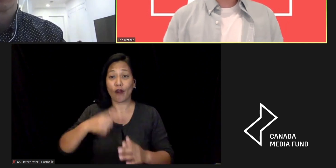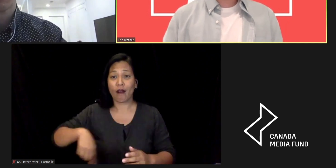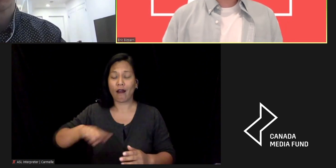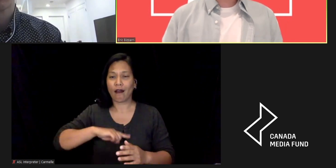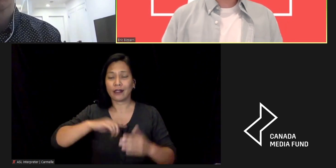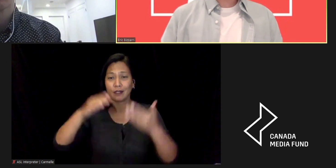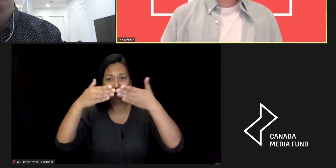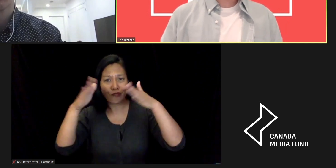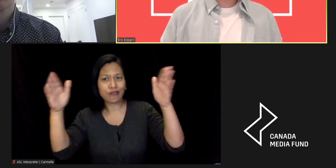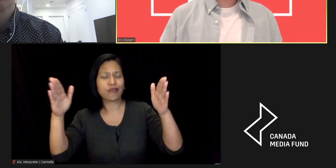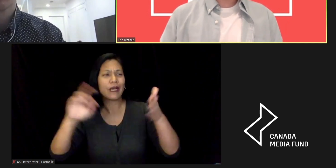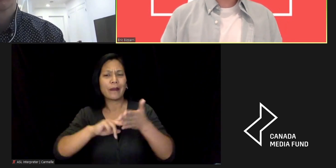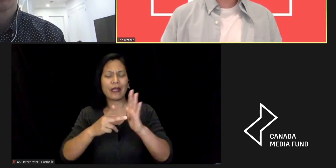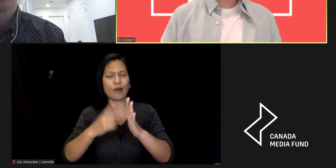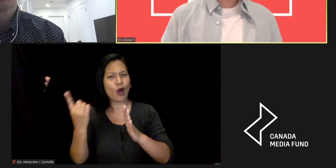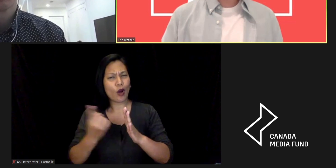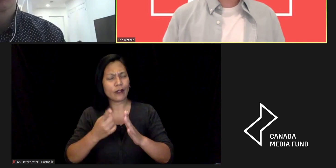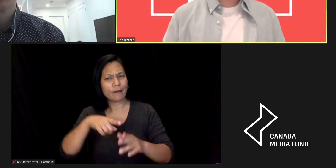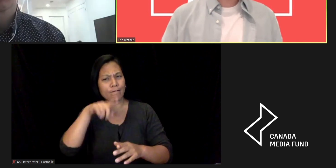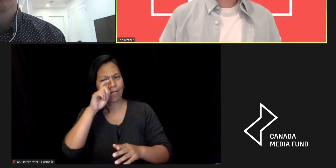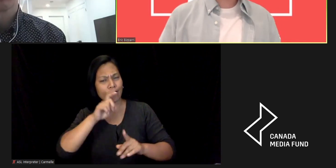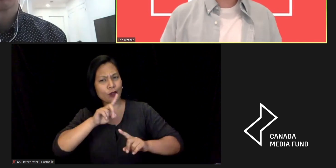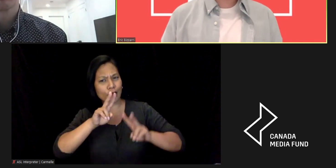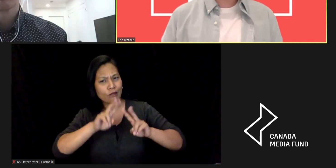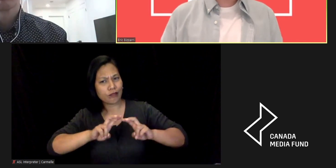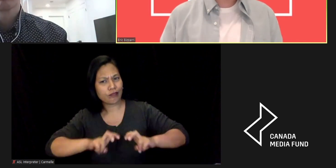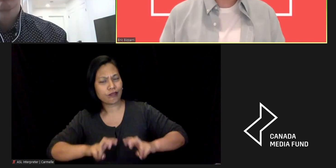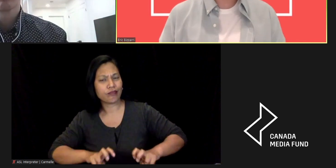open a spirit of sustained inquiry into the complexities of our context.